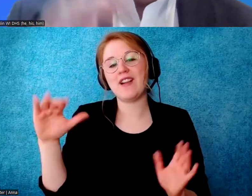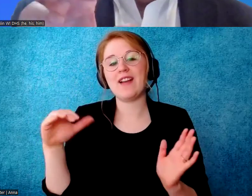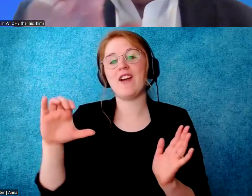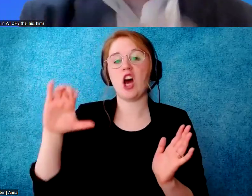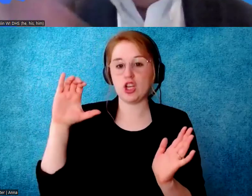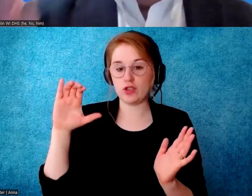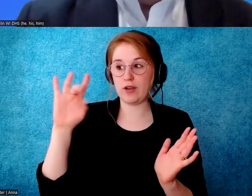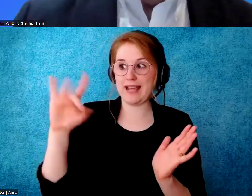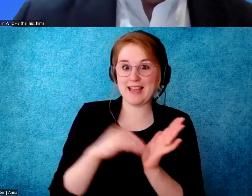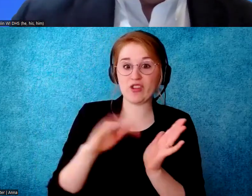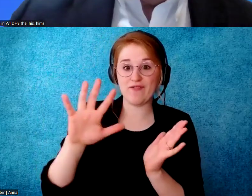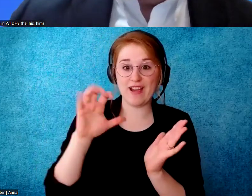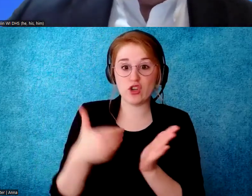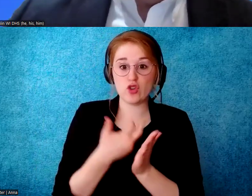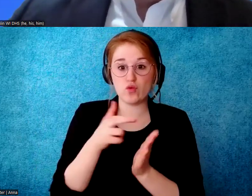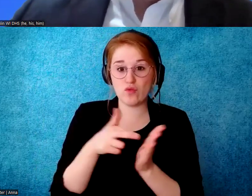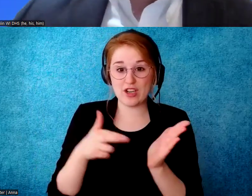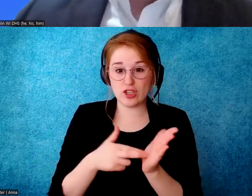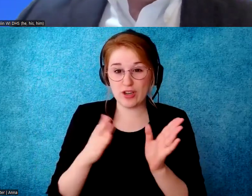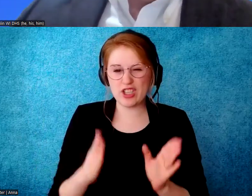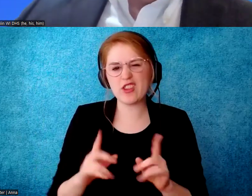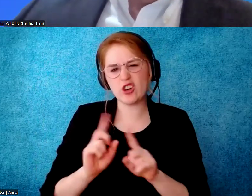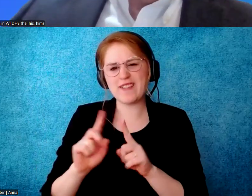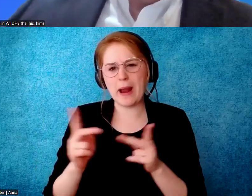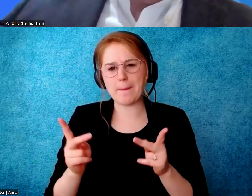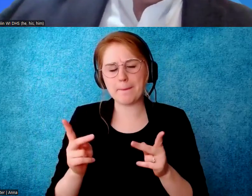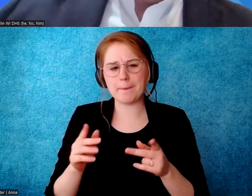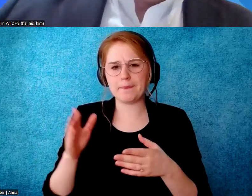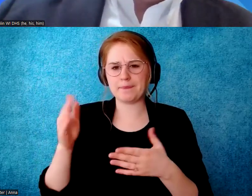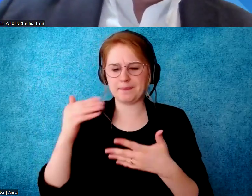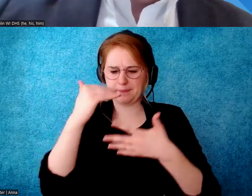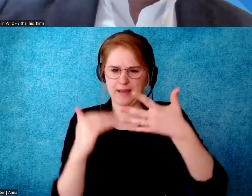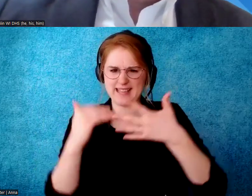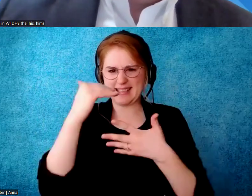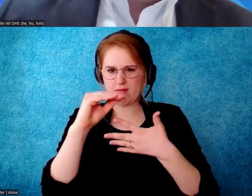and they're all at different places in that process. And we have, you know, over almost 600